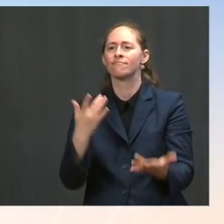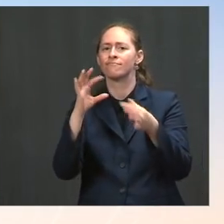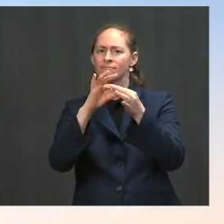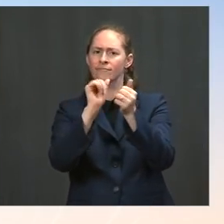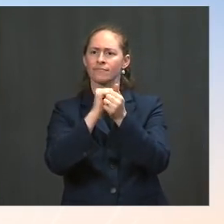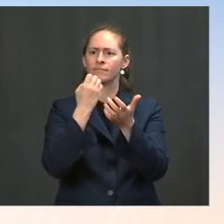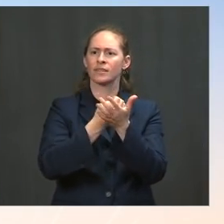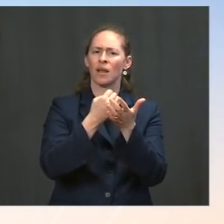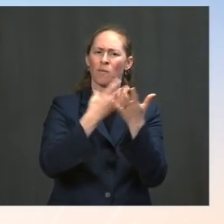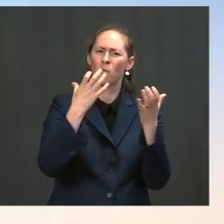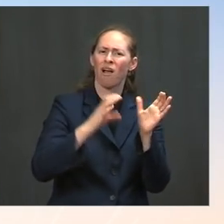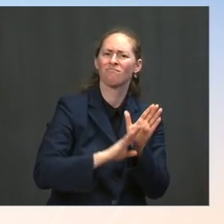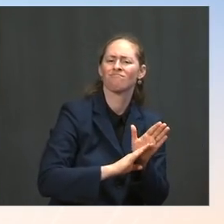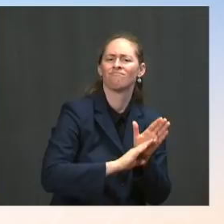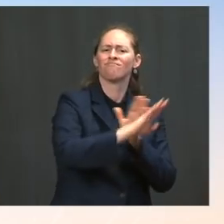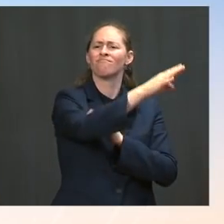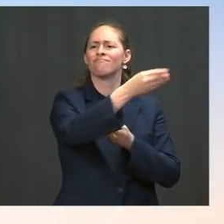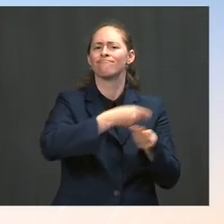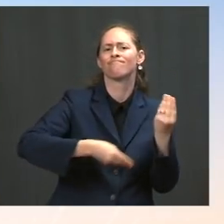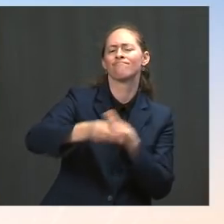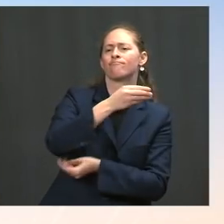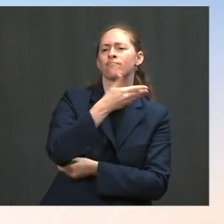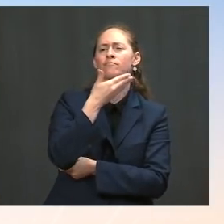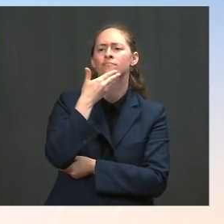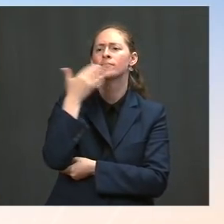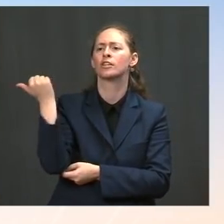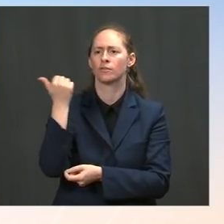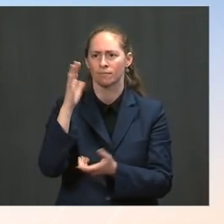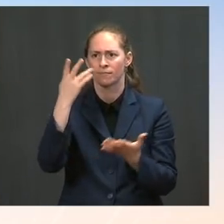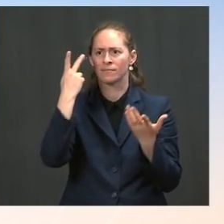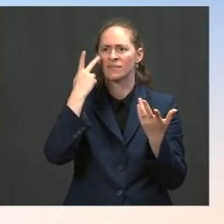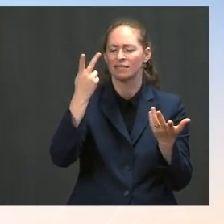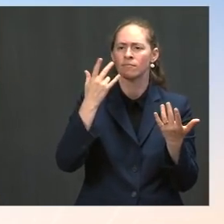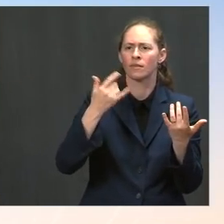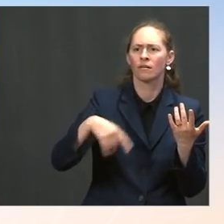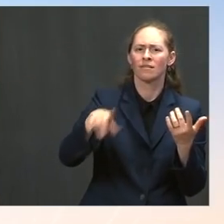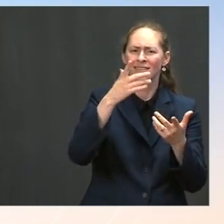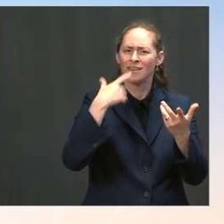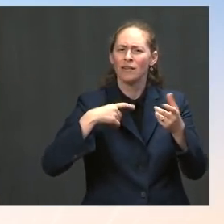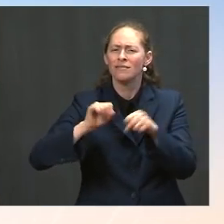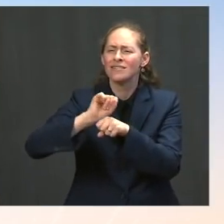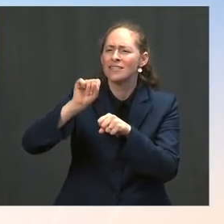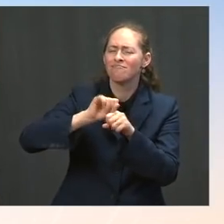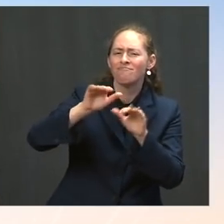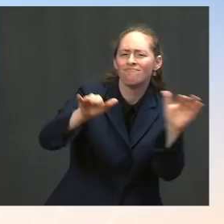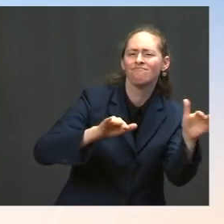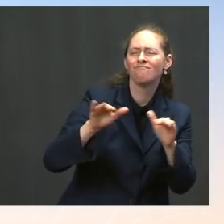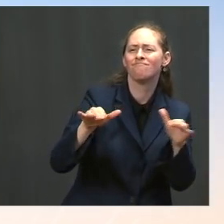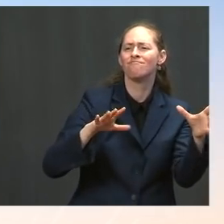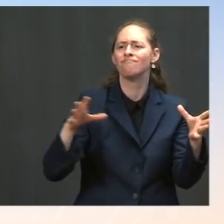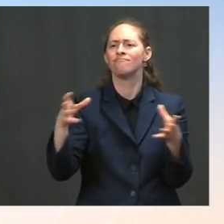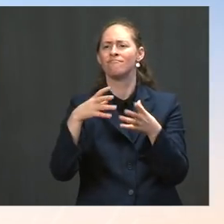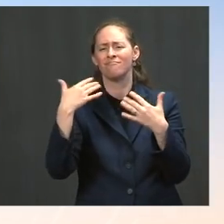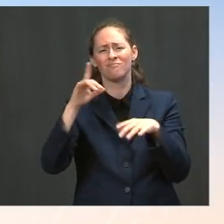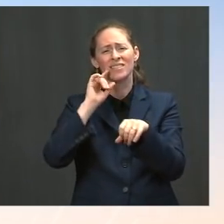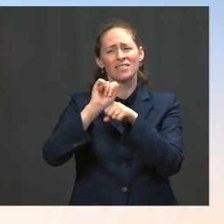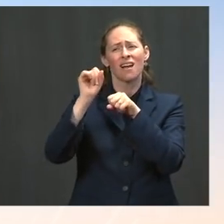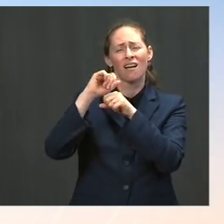And that was why he focused so much attention and effort and blood, sweat, and tears on getting the American Rescue Plan passed,